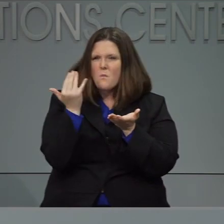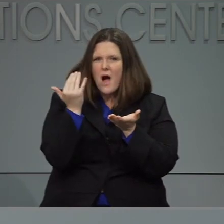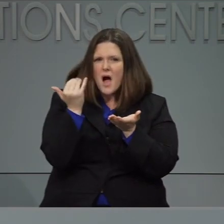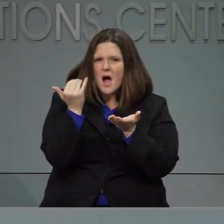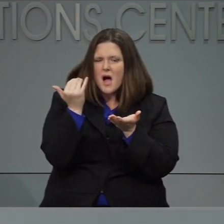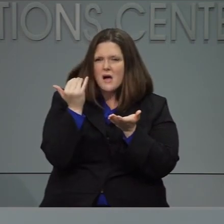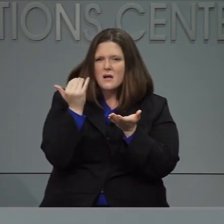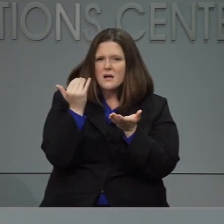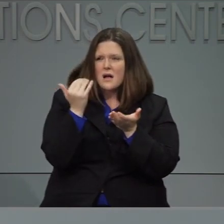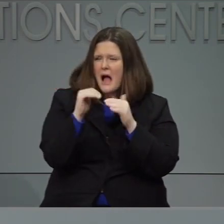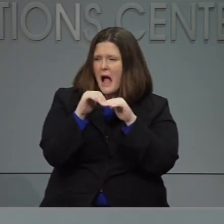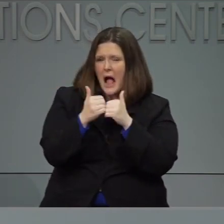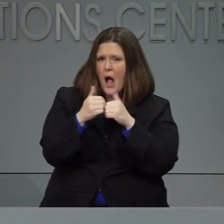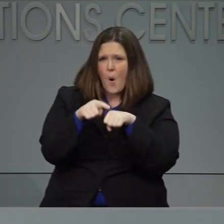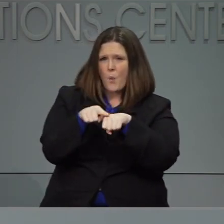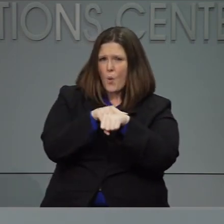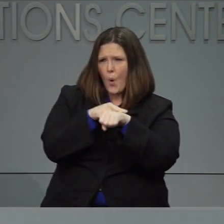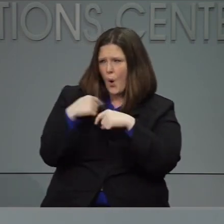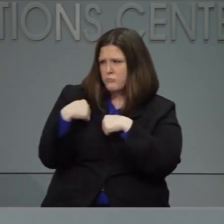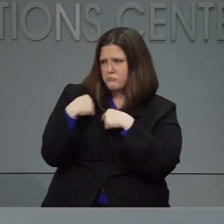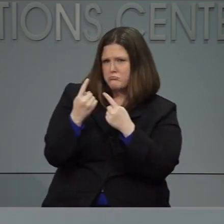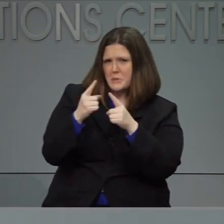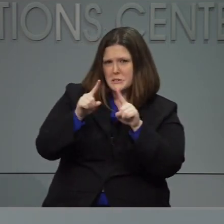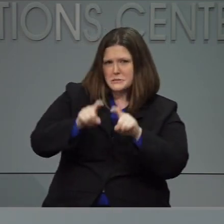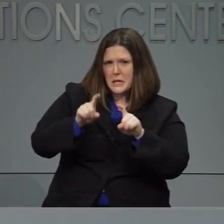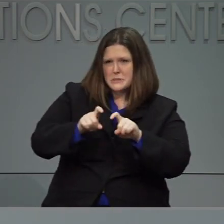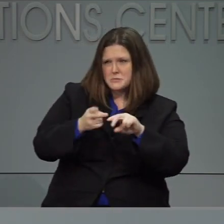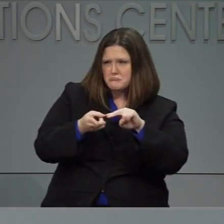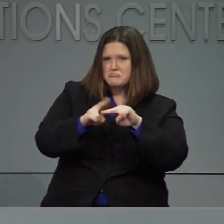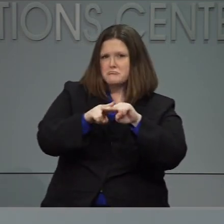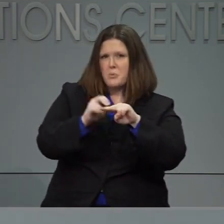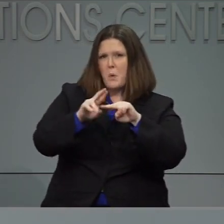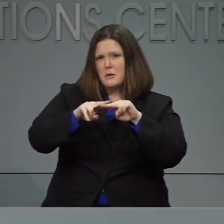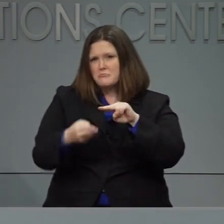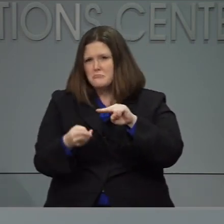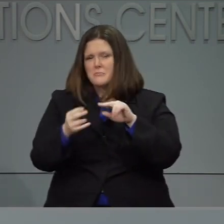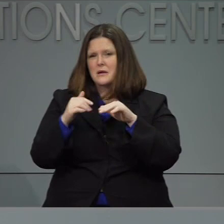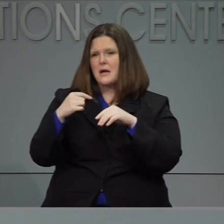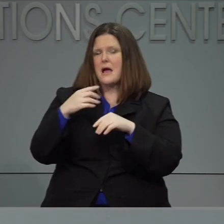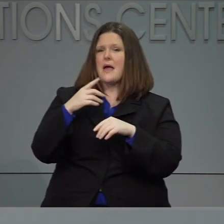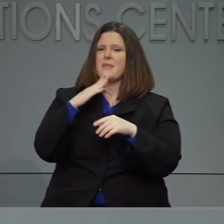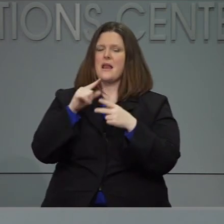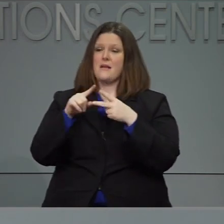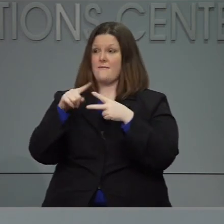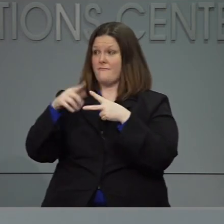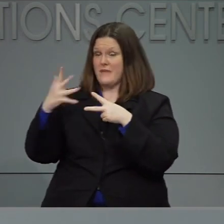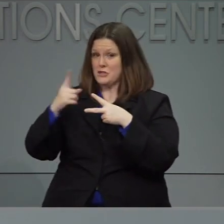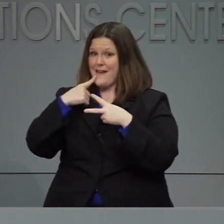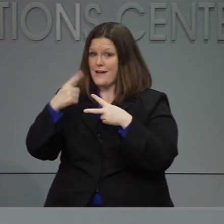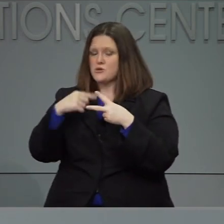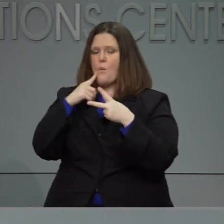HOW LONG HAS IT BEEN SINCE WE'VE SEEN. I HAVE CONDUCTED THIS LOW, NOT MY CALL UP RIGHT AFTER THAT FOR YOU.